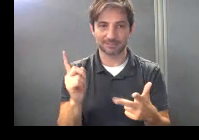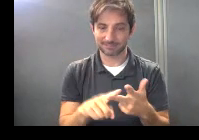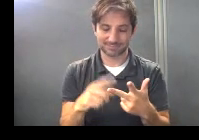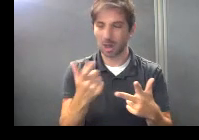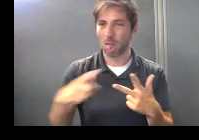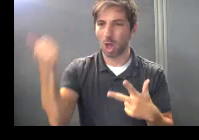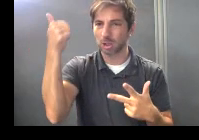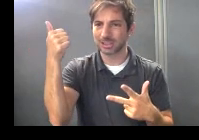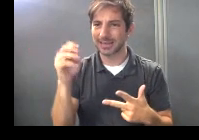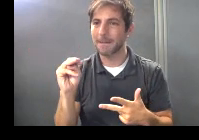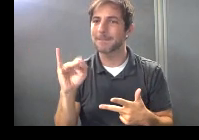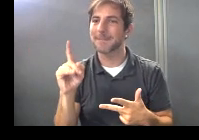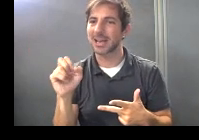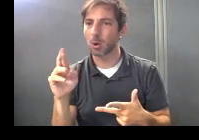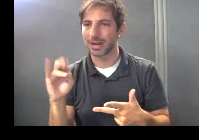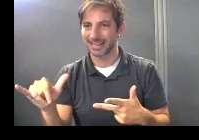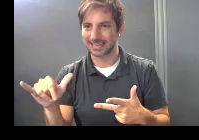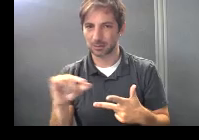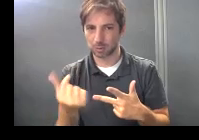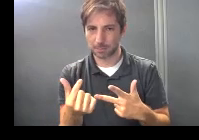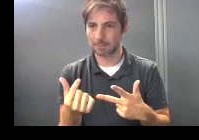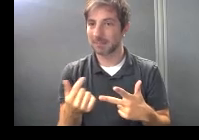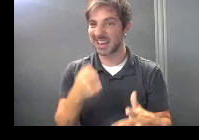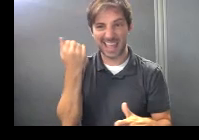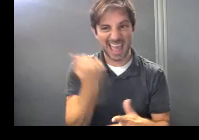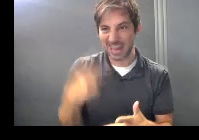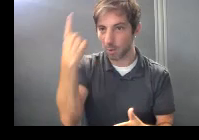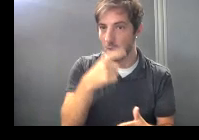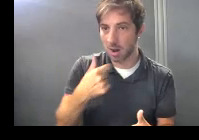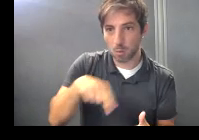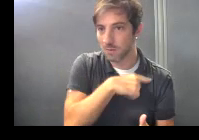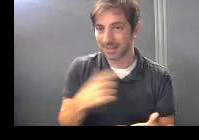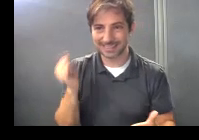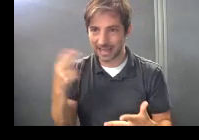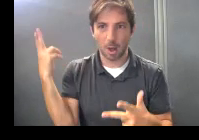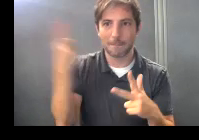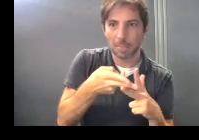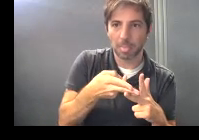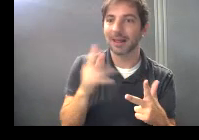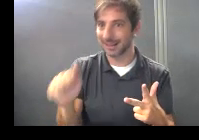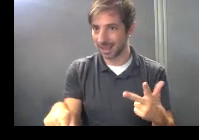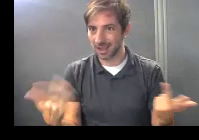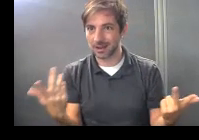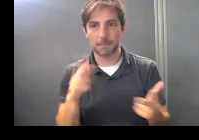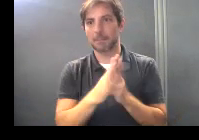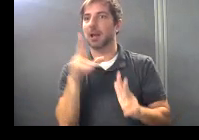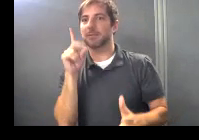ONLY ONE TO BE JOINED AT ANY TIME. NEARLY 30% OF THE FAMILIES HAVE A DISABILITY